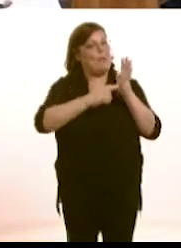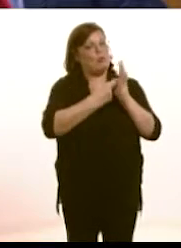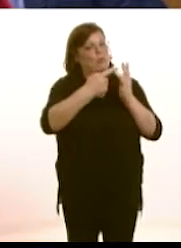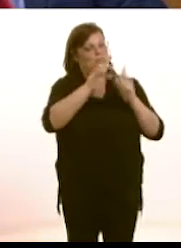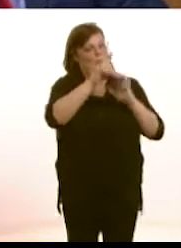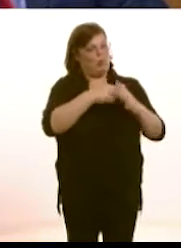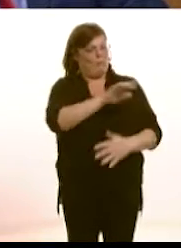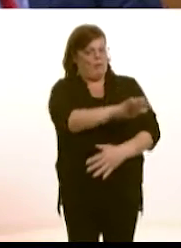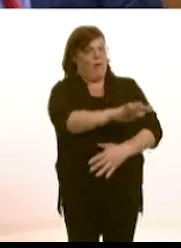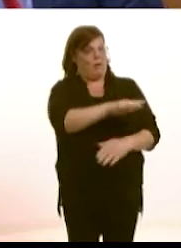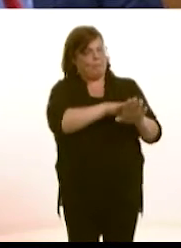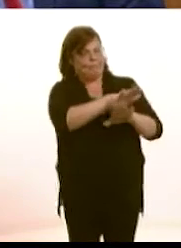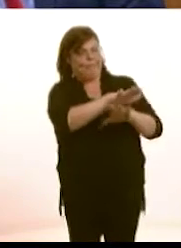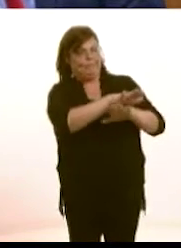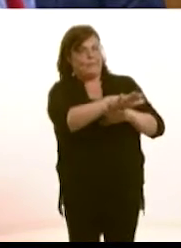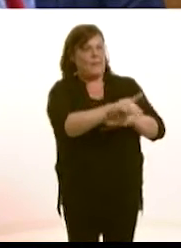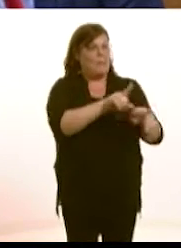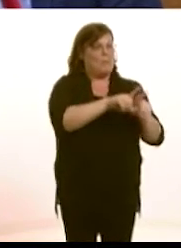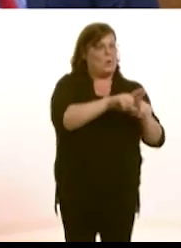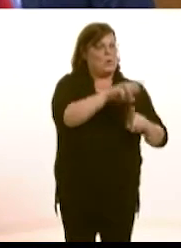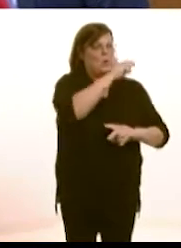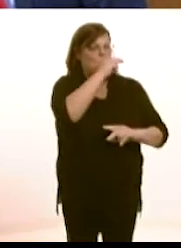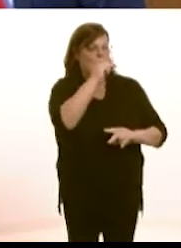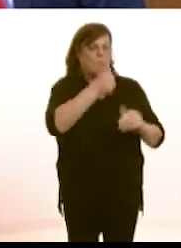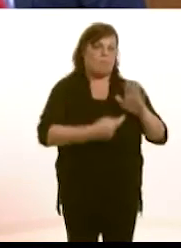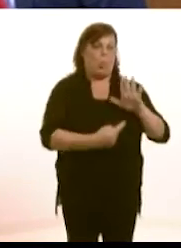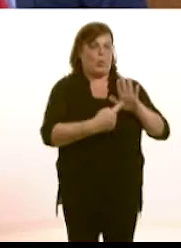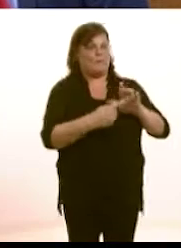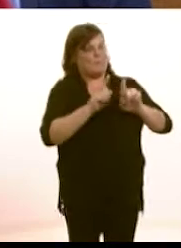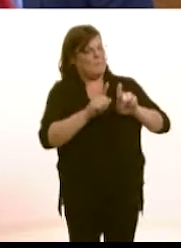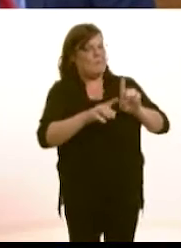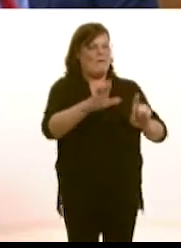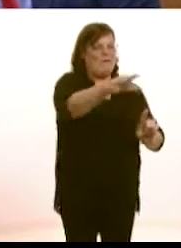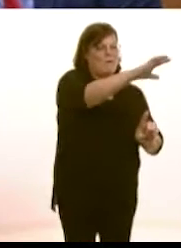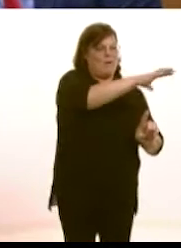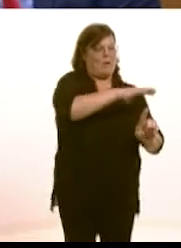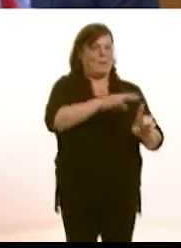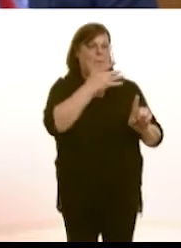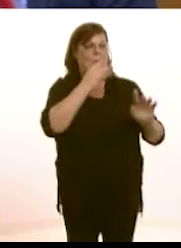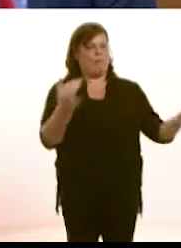Swansea, as a city, is an economic driver for the areas around it, and itís important that people are able to get to Swansea easily as well.